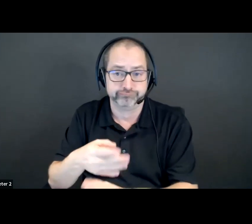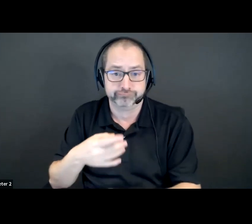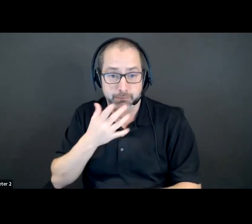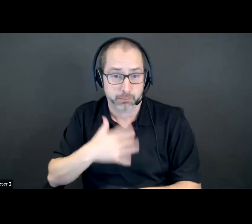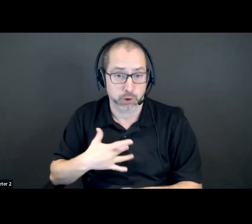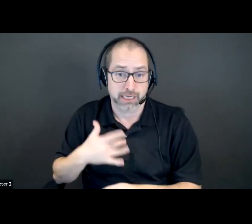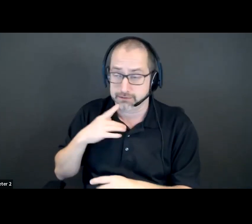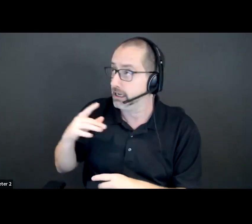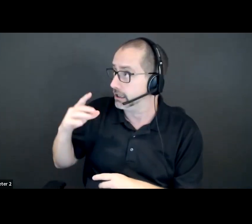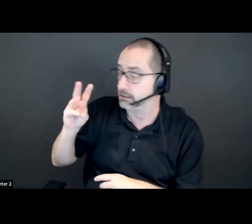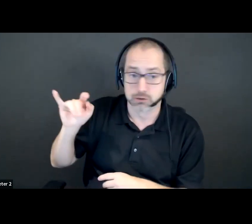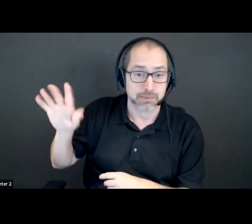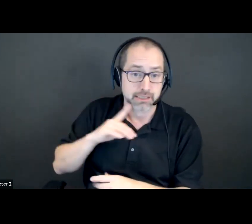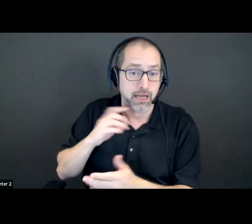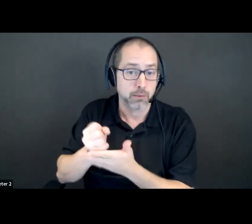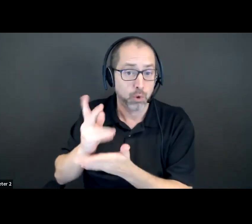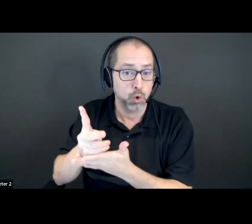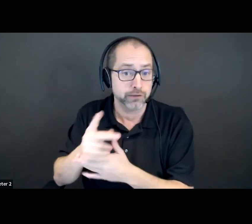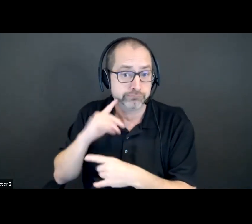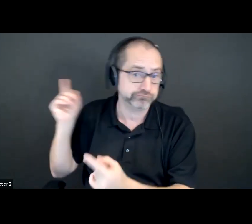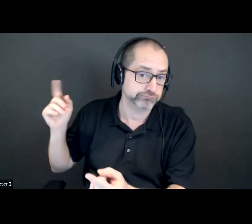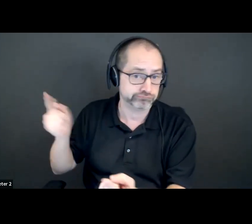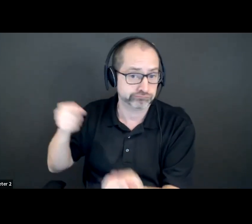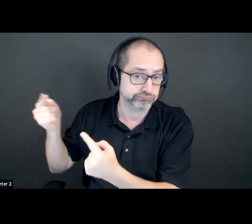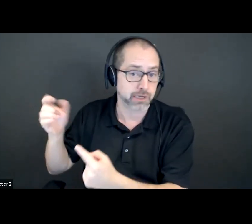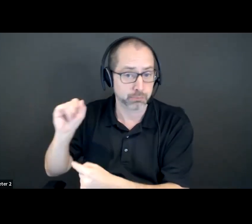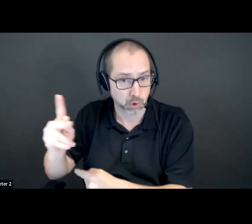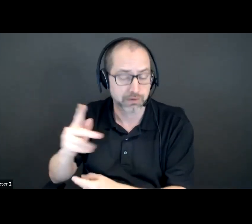went through and my claim has been accepted, best birthday present ever.